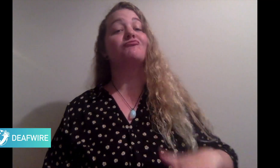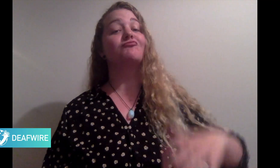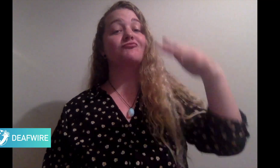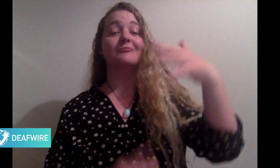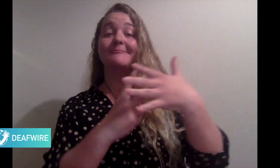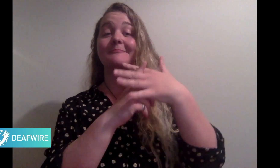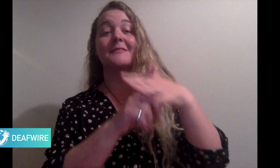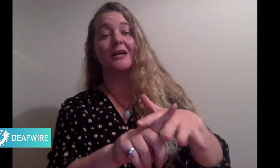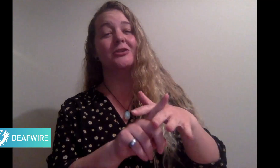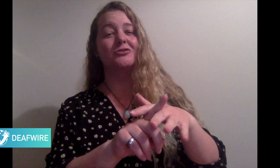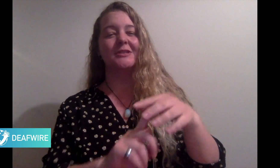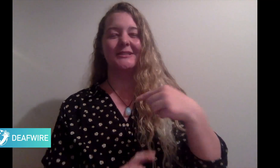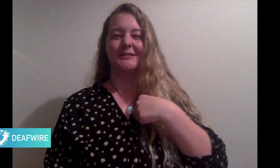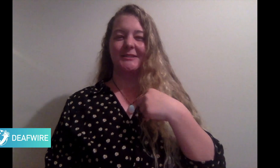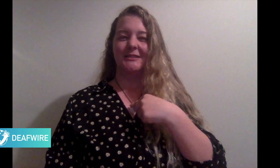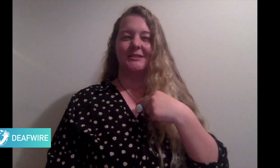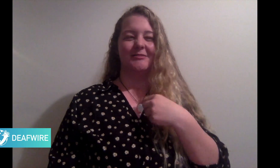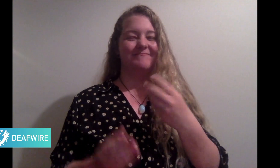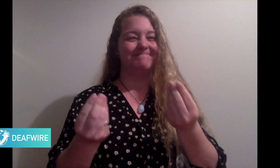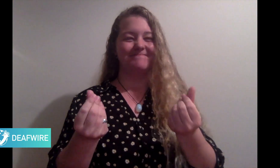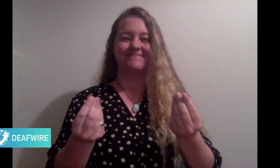As I grew up in a mainstream school,